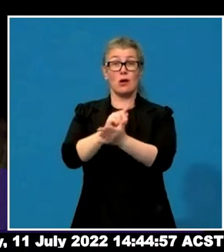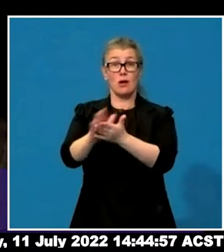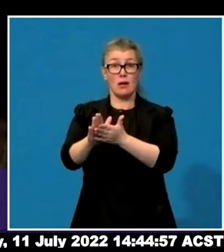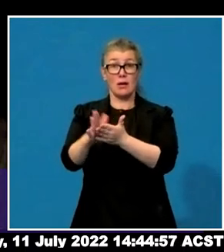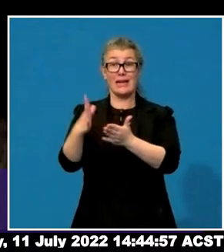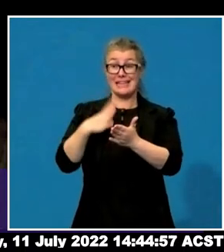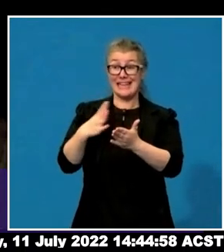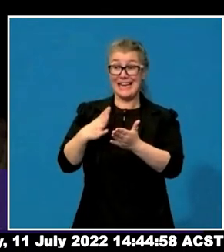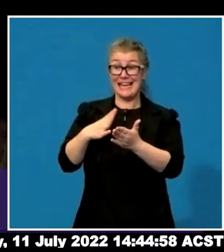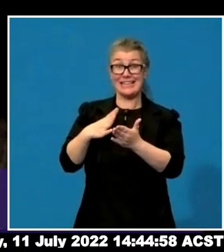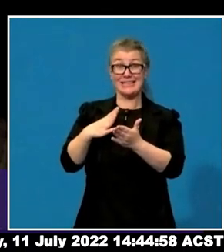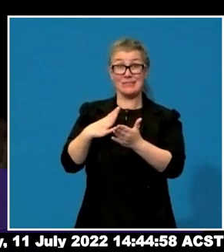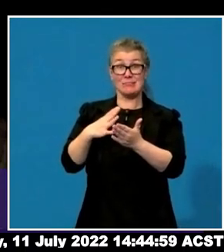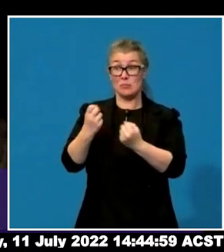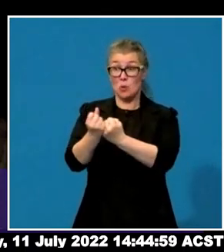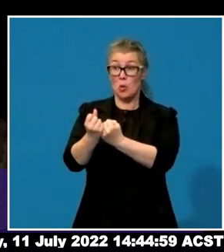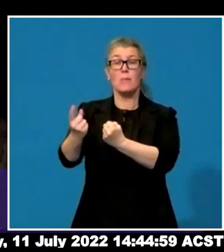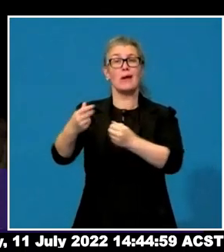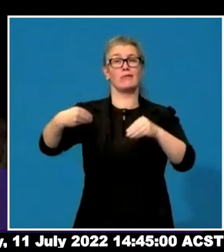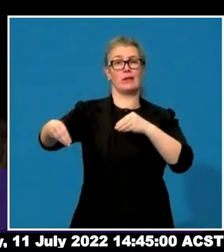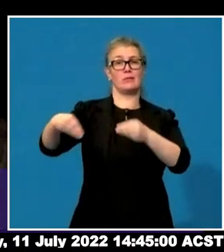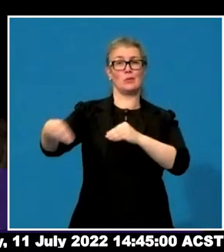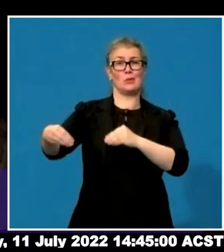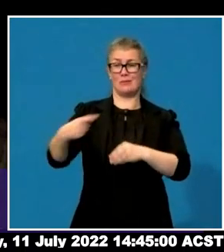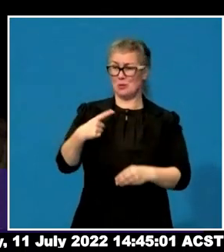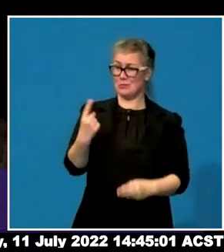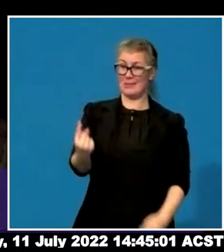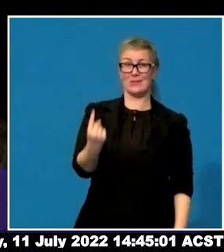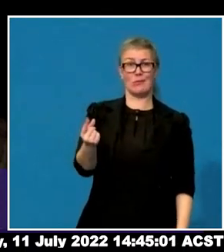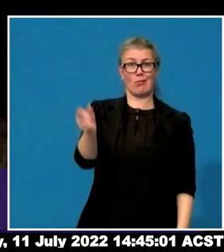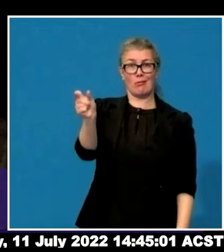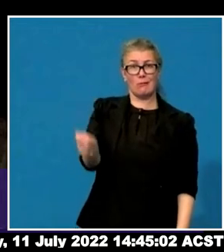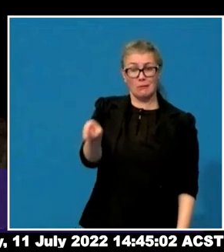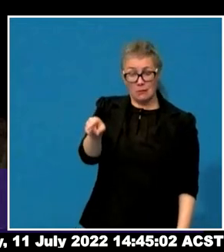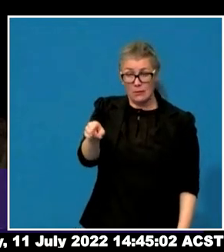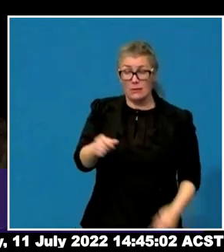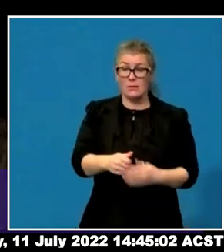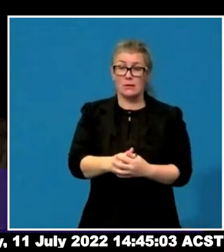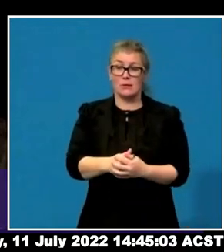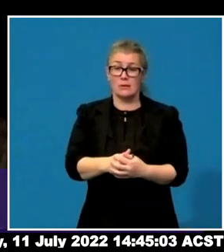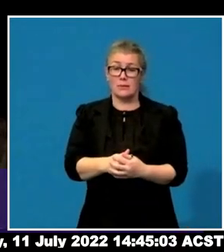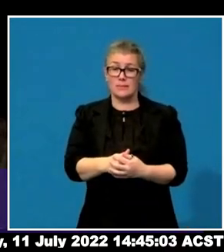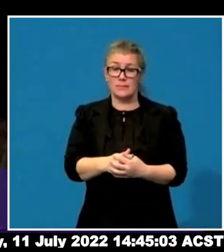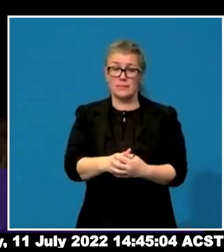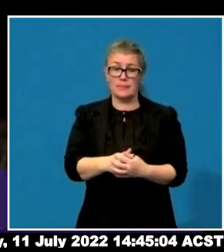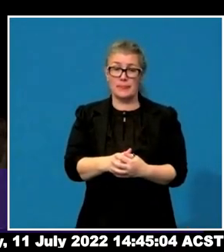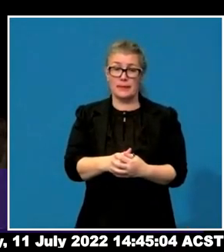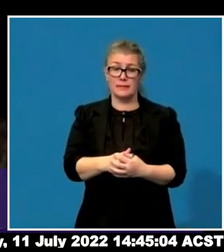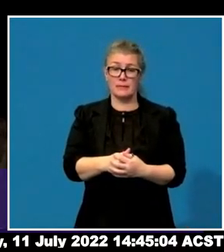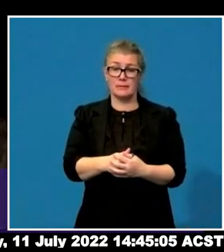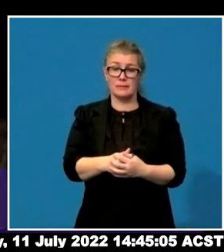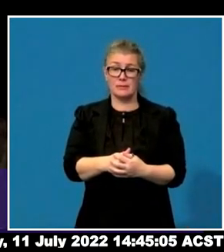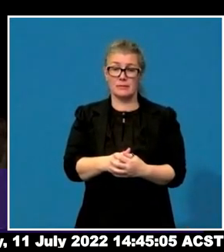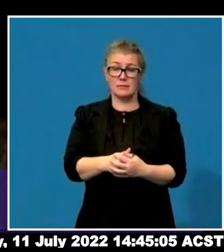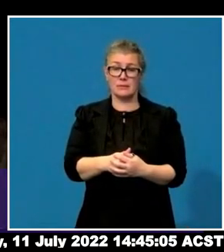Because he's an individual who - who warrants us to pay attention to what he wants